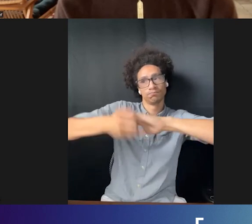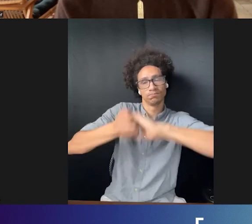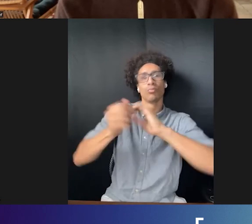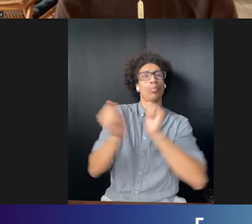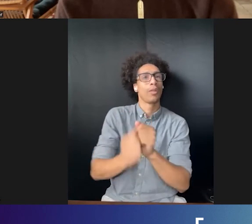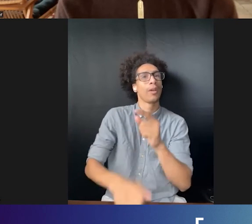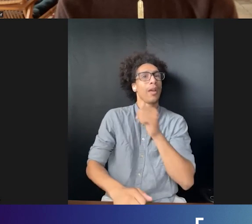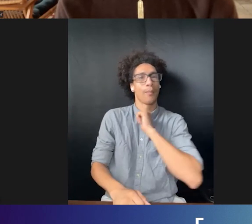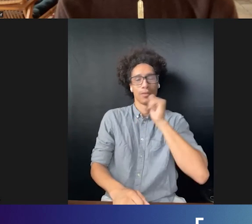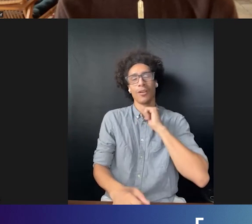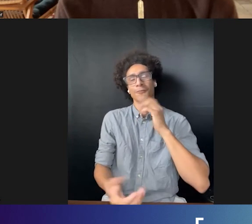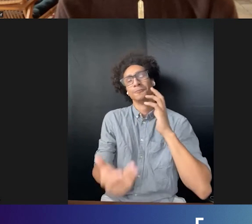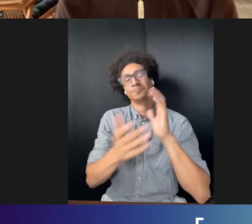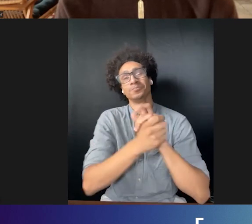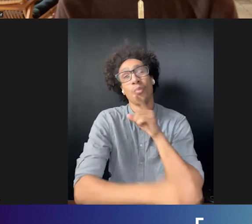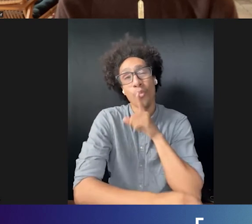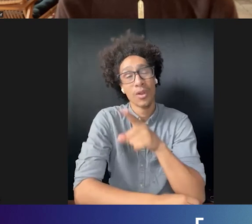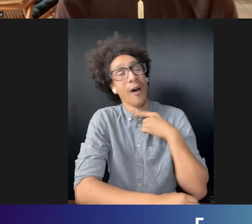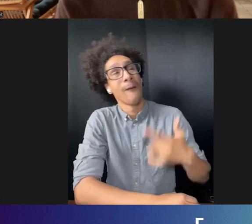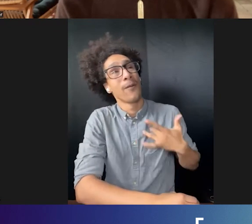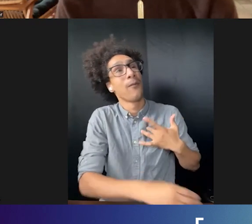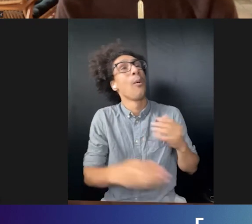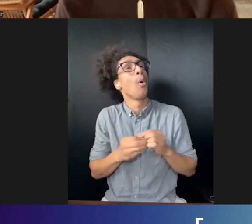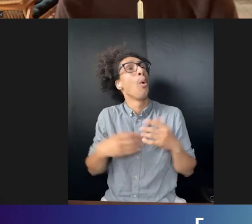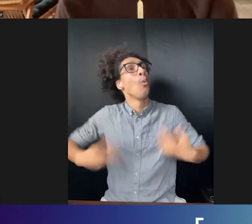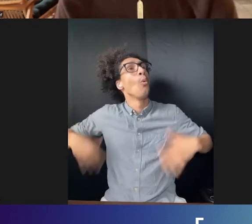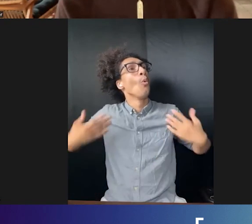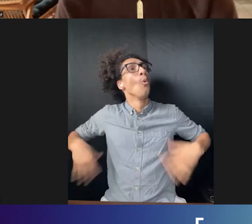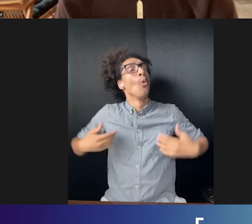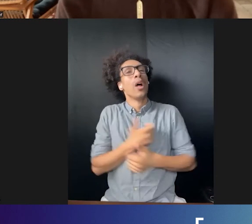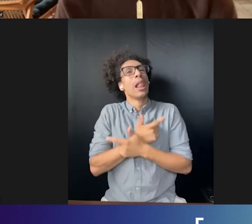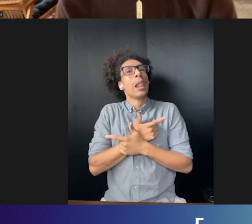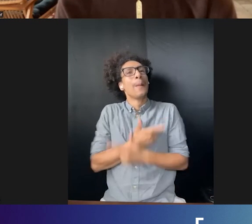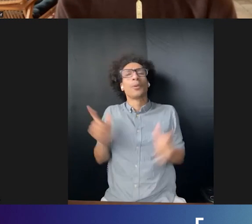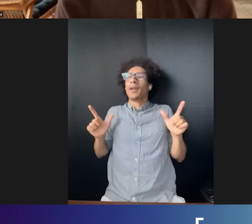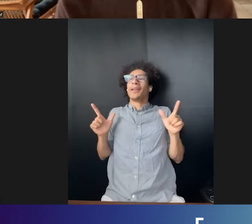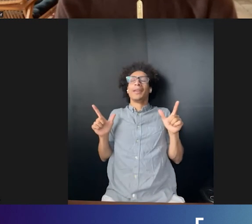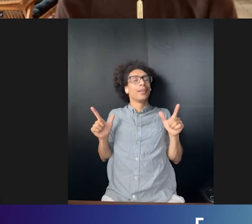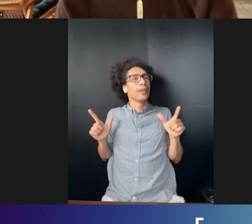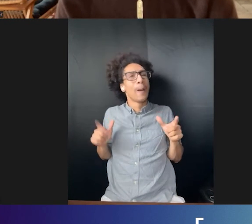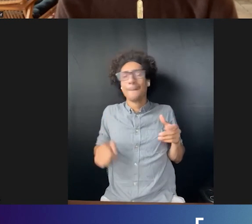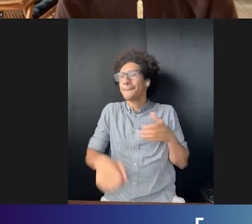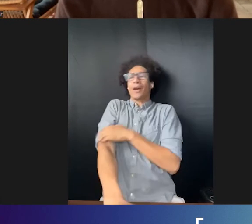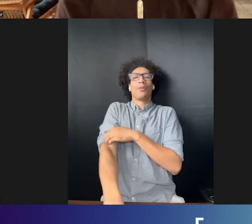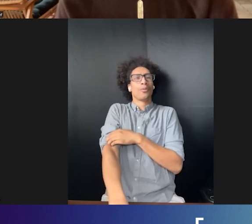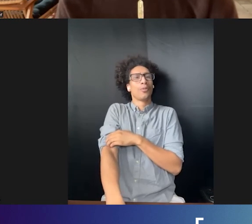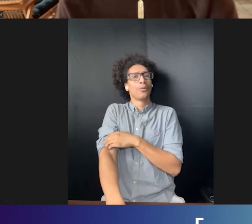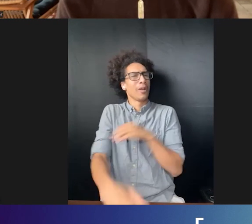actually quite empowering and liberating in a way that, you know, reminds me like, well, look like, you know, in the face of capitalism